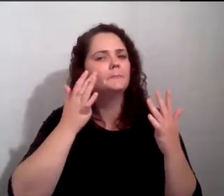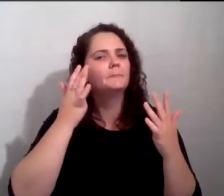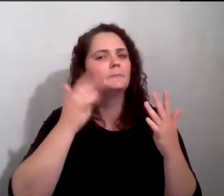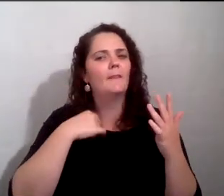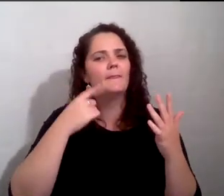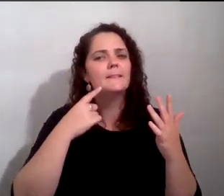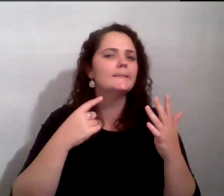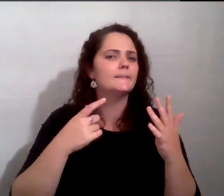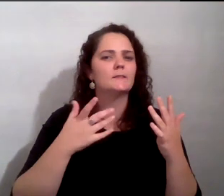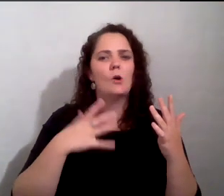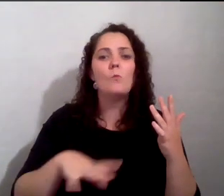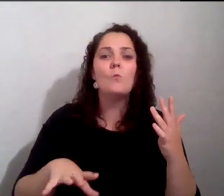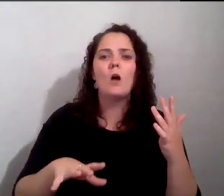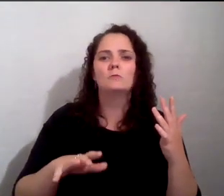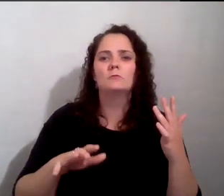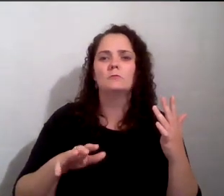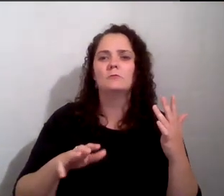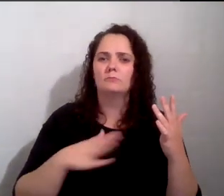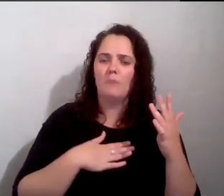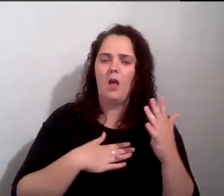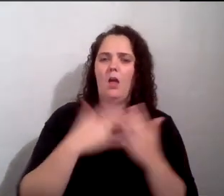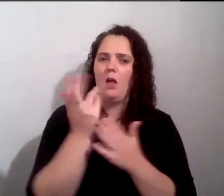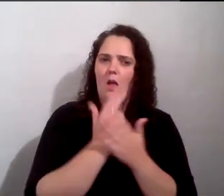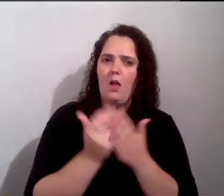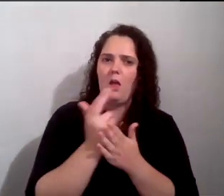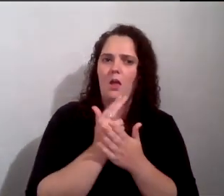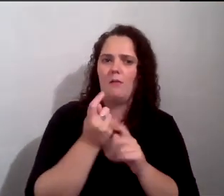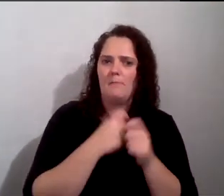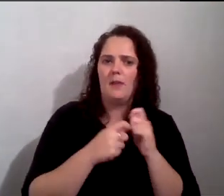certain point I started to want to make paintings that felt more like a